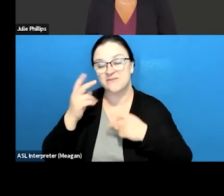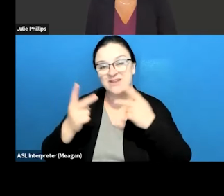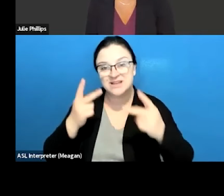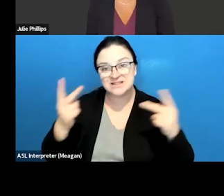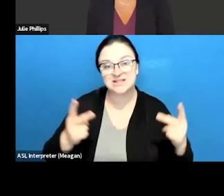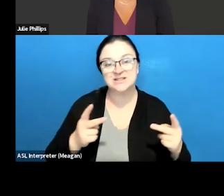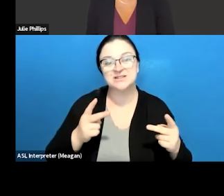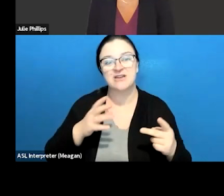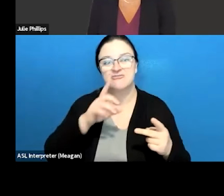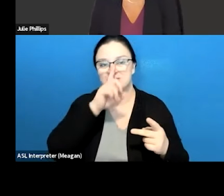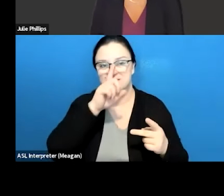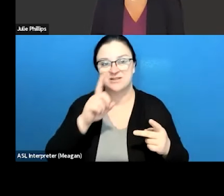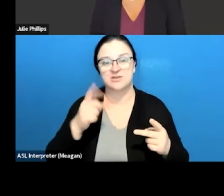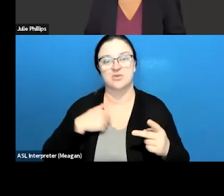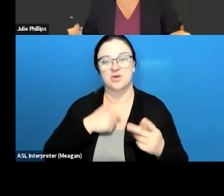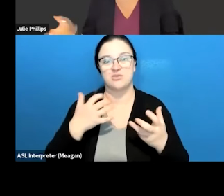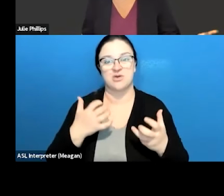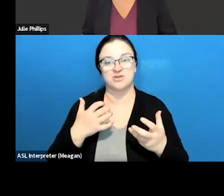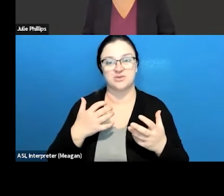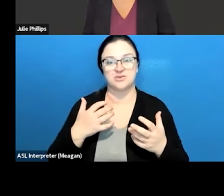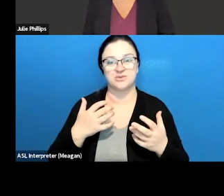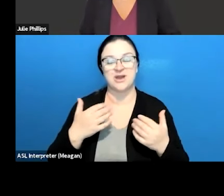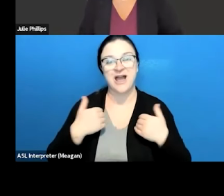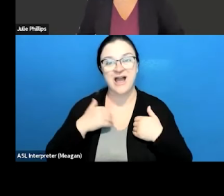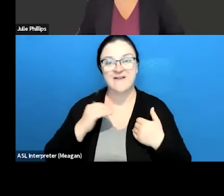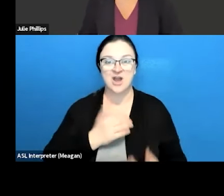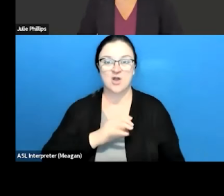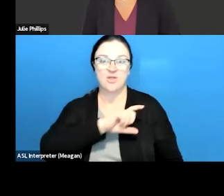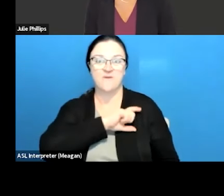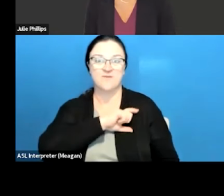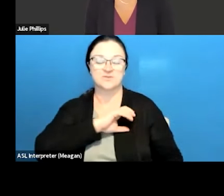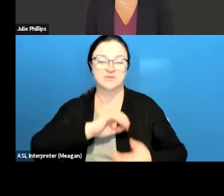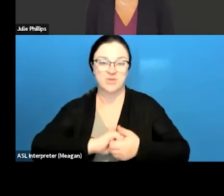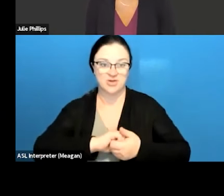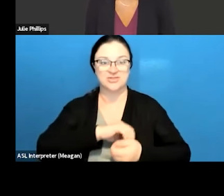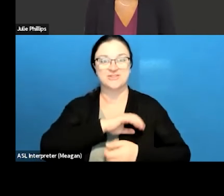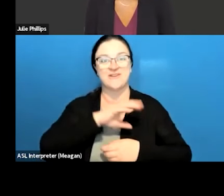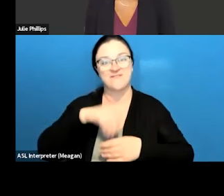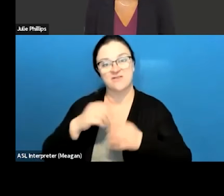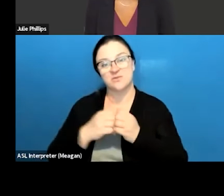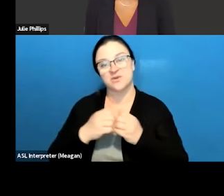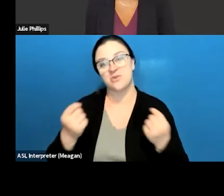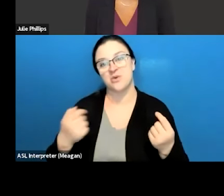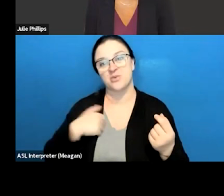our law enforcement partners into the fold of the work that we're doing. And so we've done that in a couple of ways.